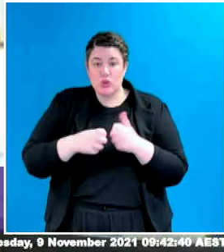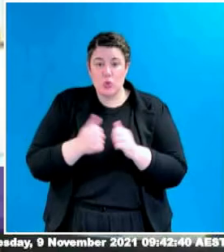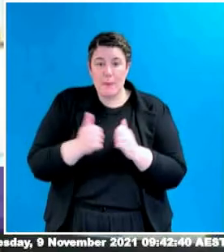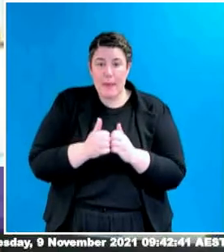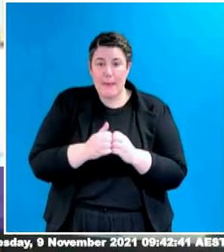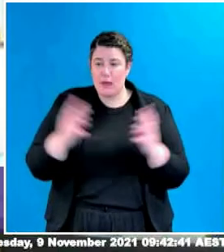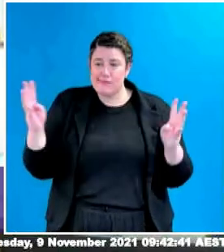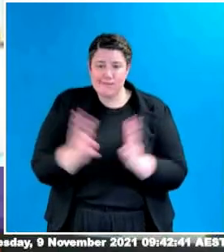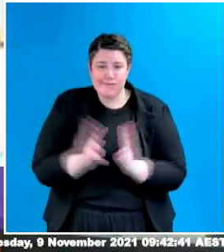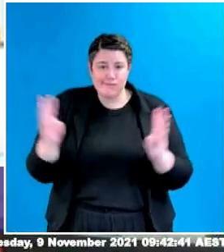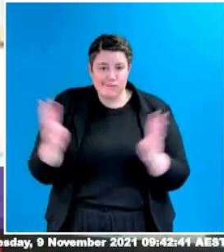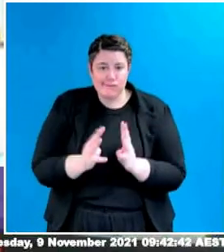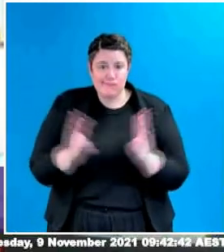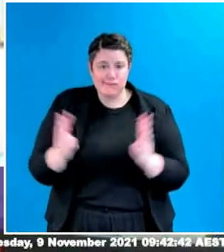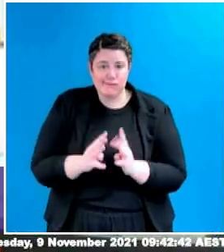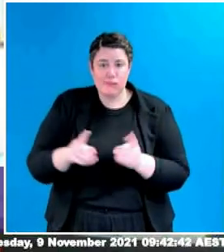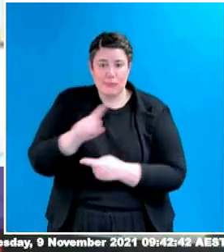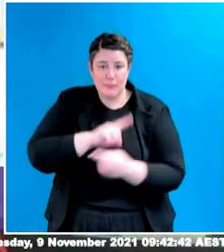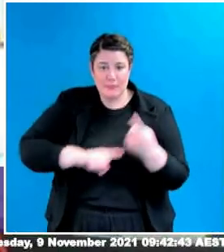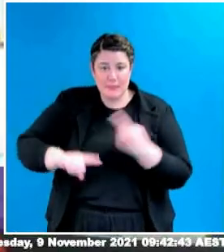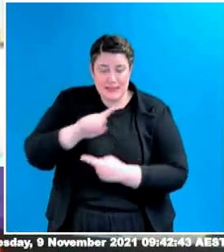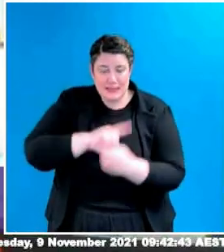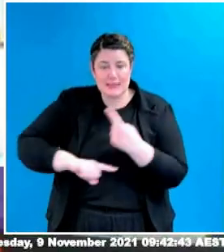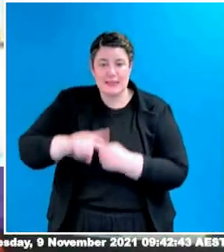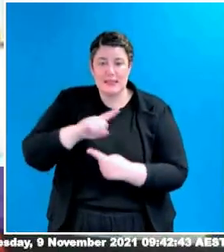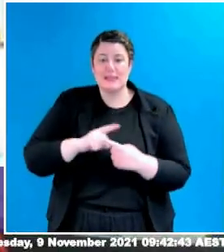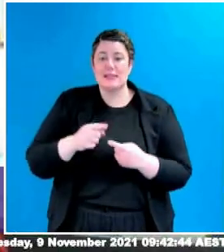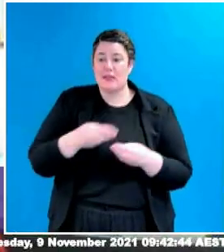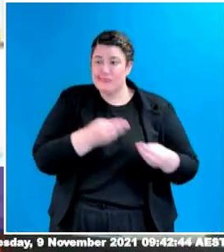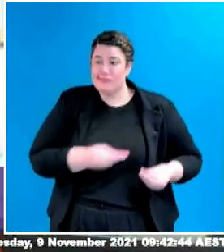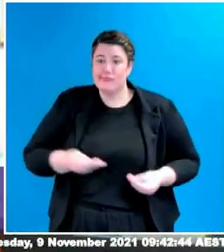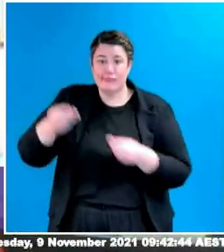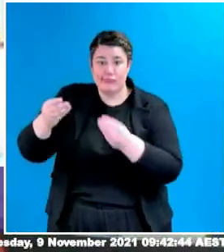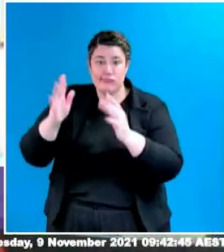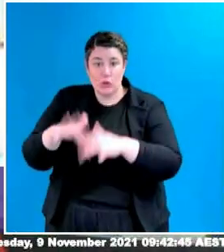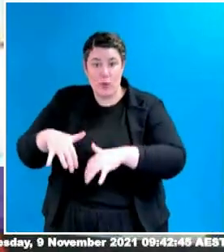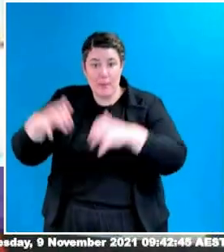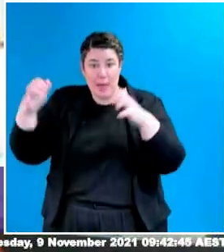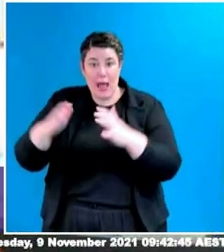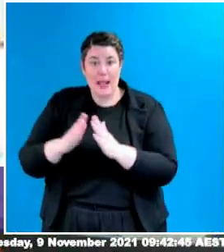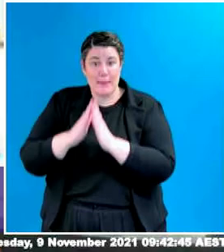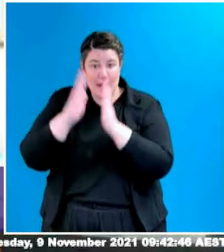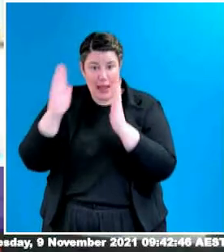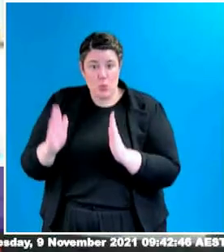meetings and had a deliberative poll at old Parliament House, similar to the republic model.